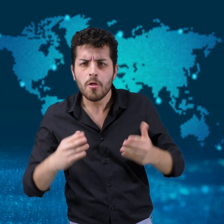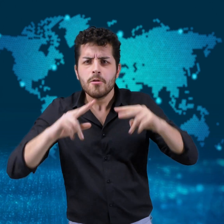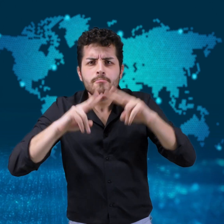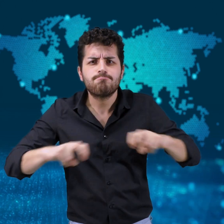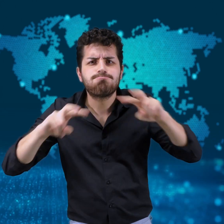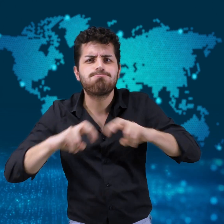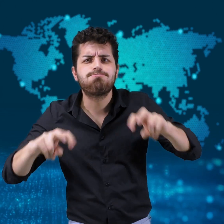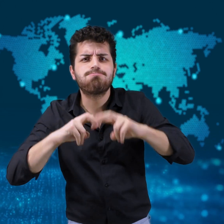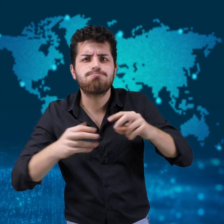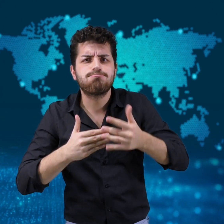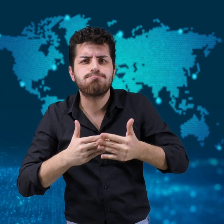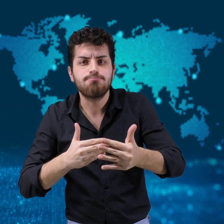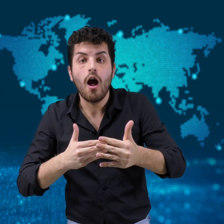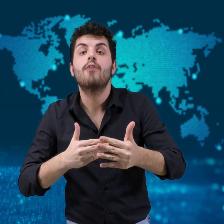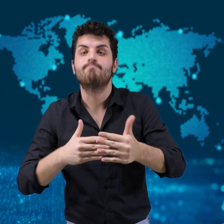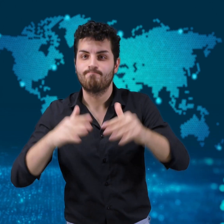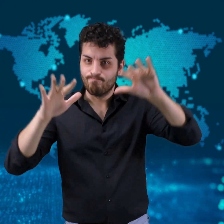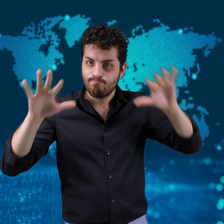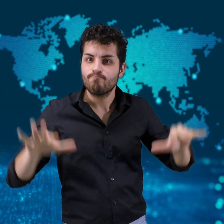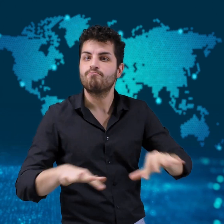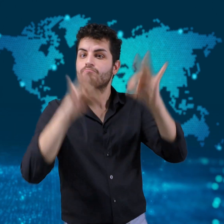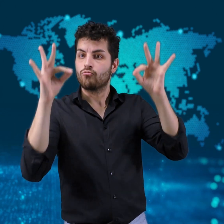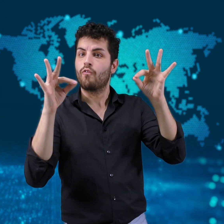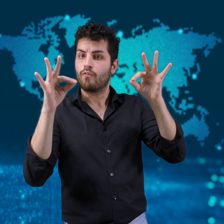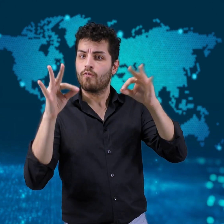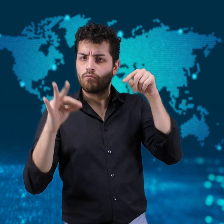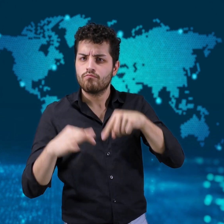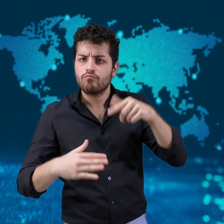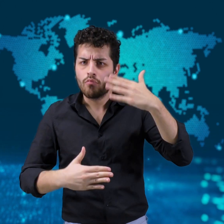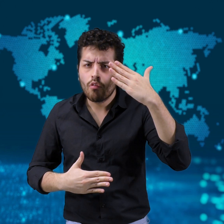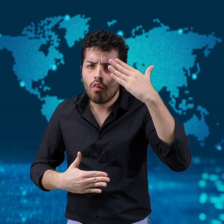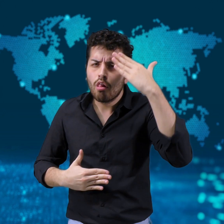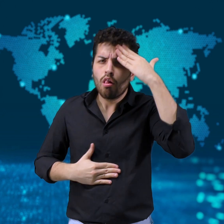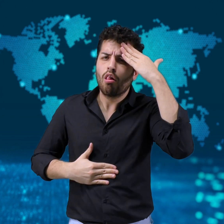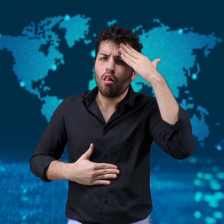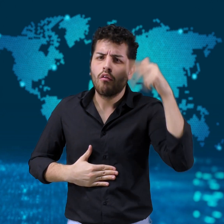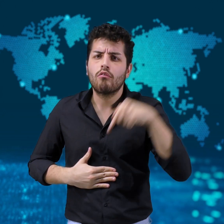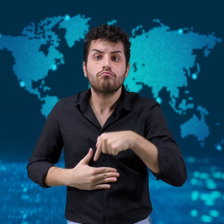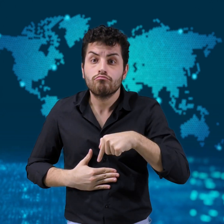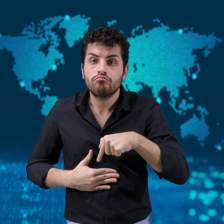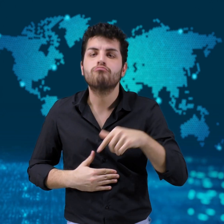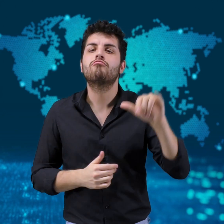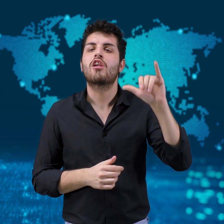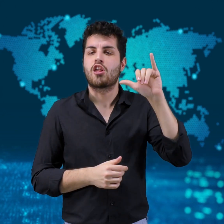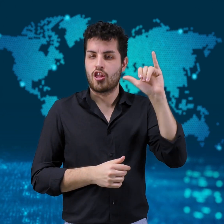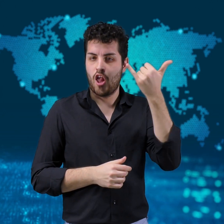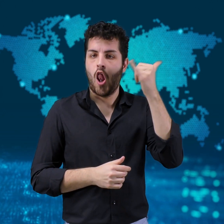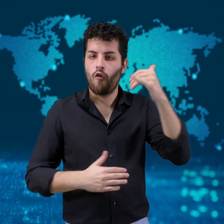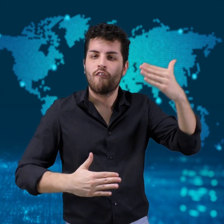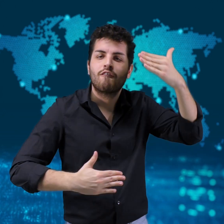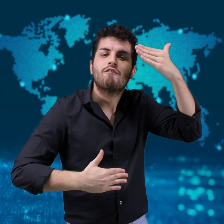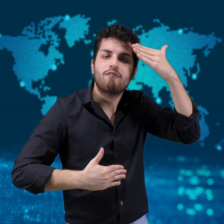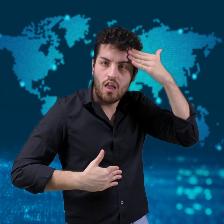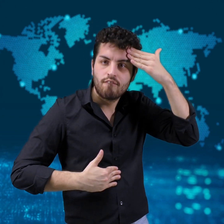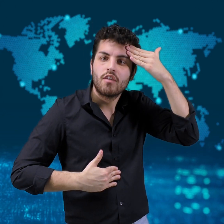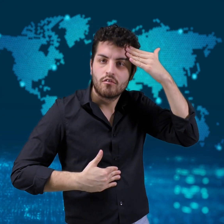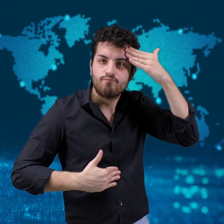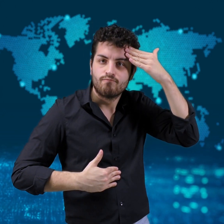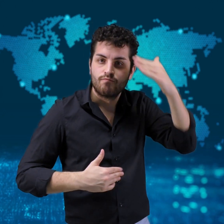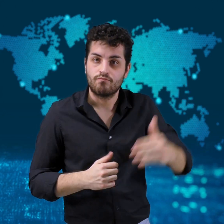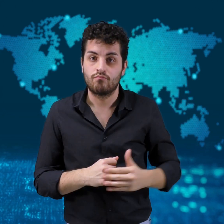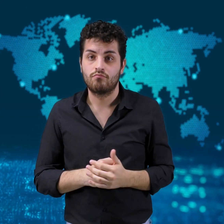They later discovered that the disease was yellow fever.